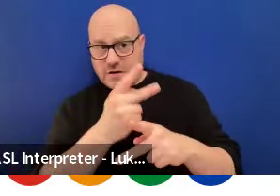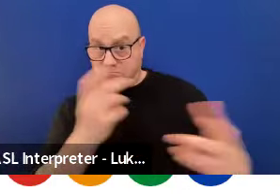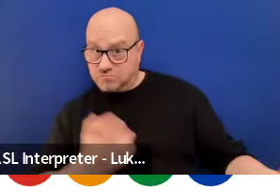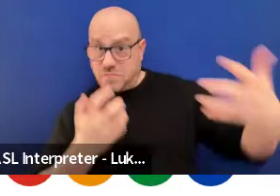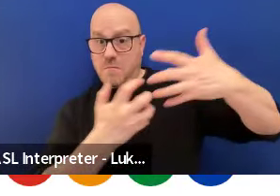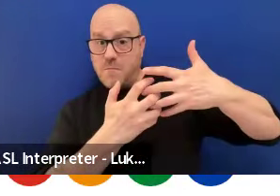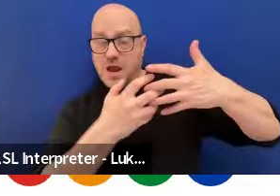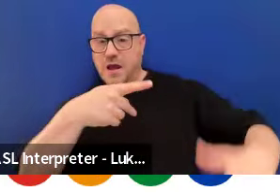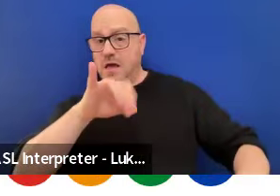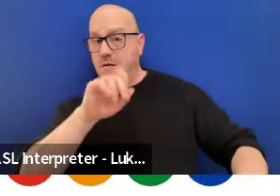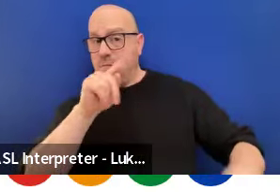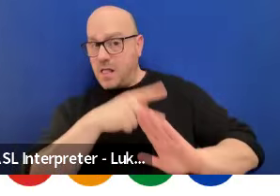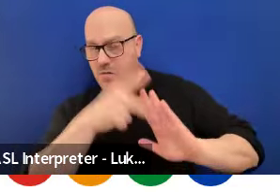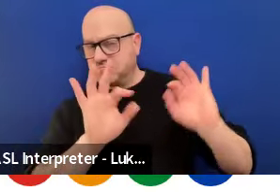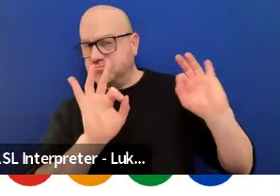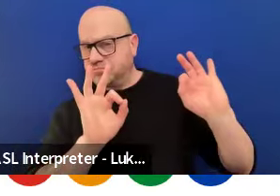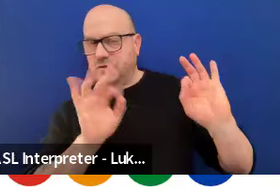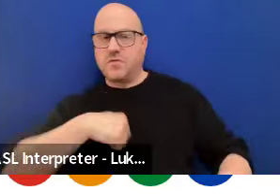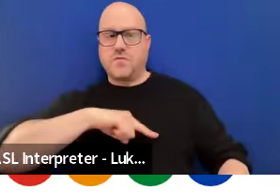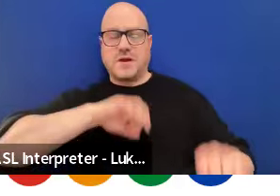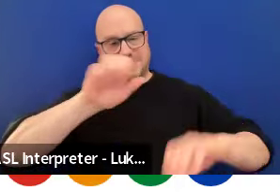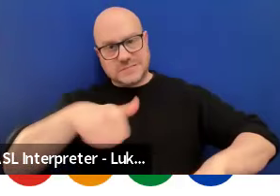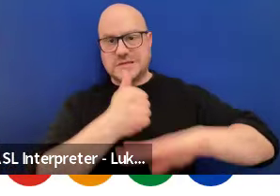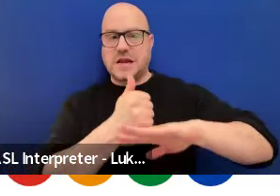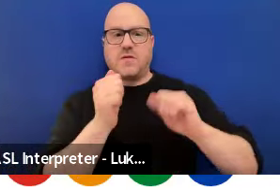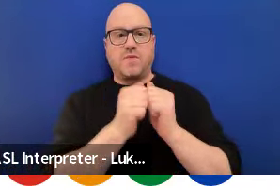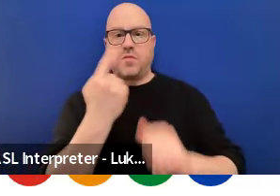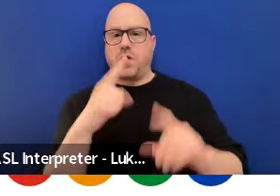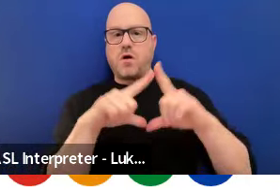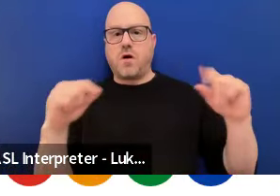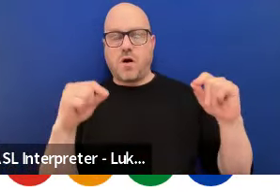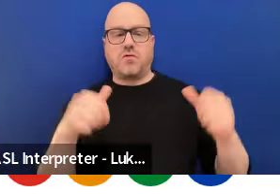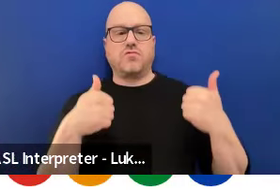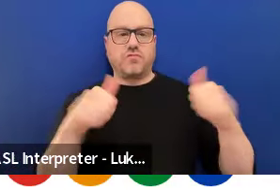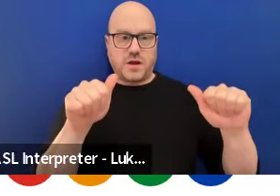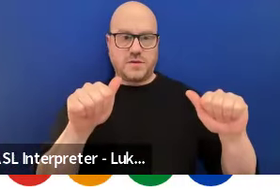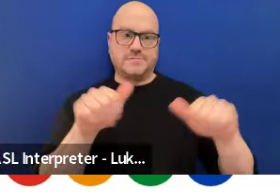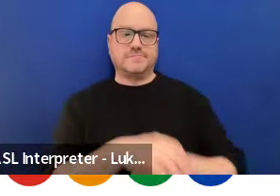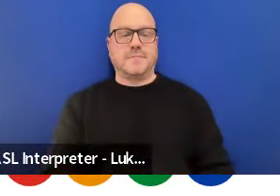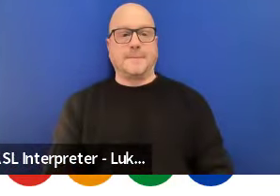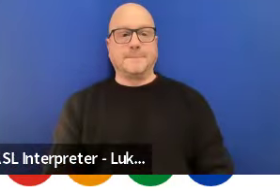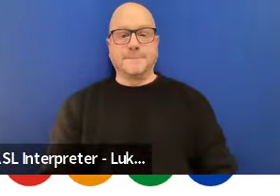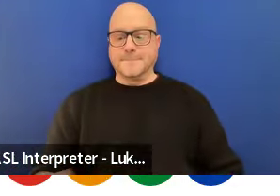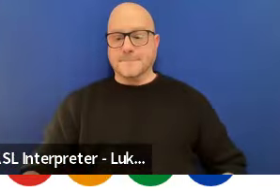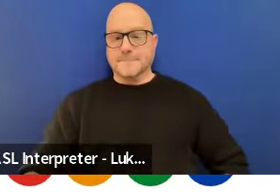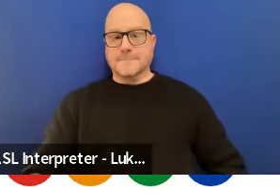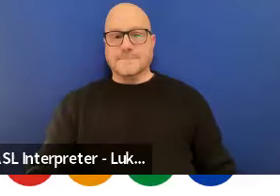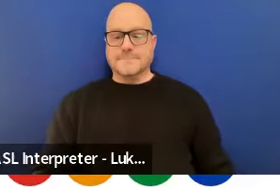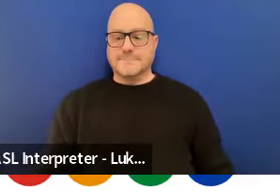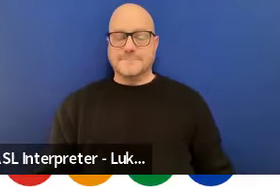OF MY TEAM AND FIGURE OUT IF YOU ARE GOOD MATCH FOR A PILOT AND GET YOU SET UP WITH ONE OF THE CREDENTIALS TO TRY OUT.